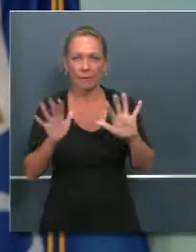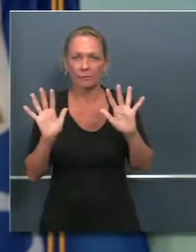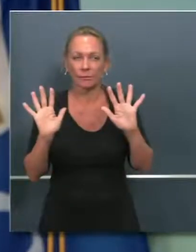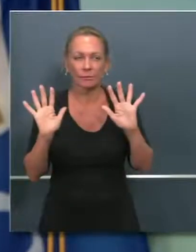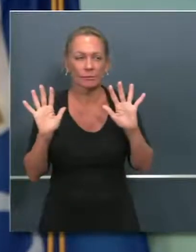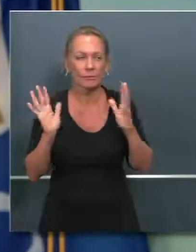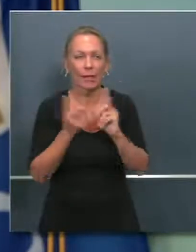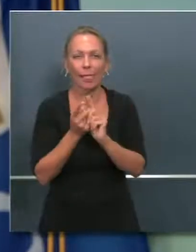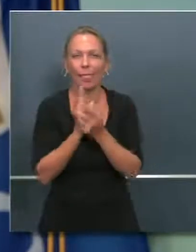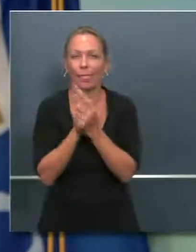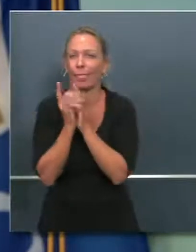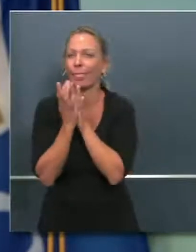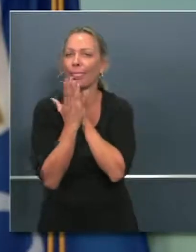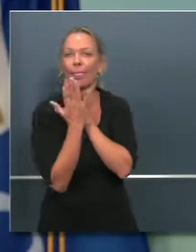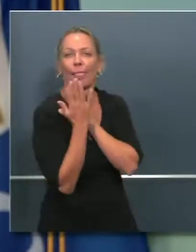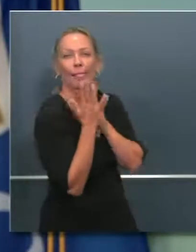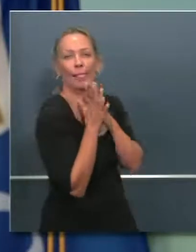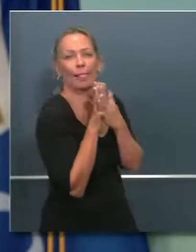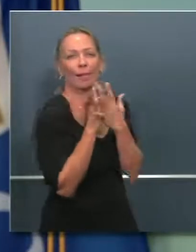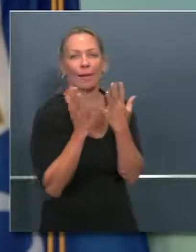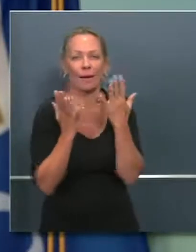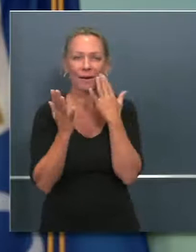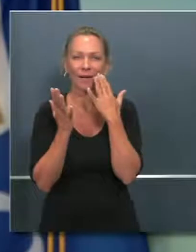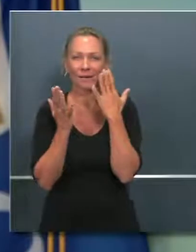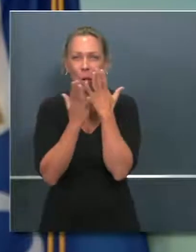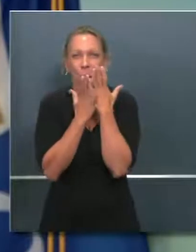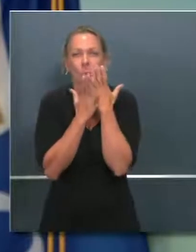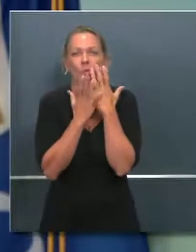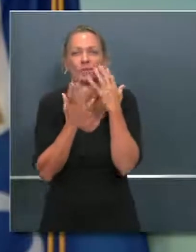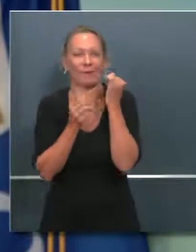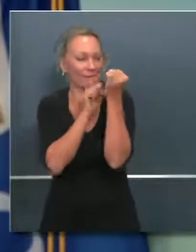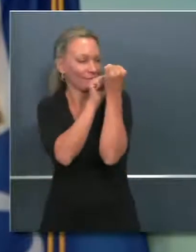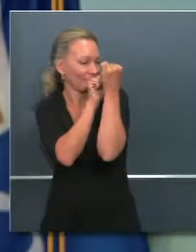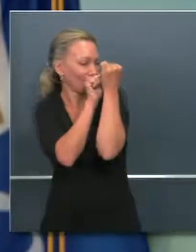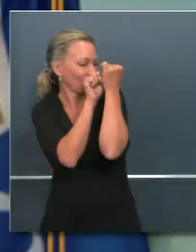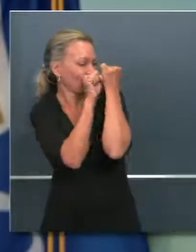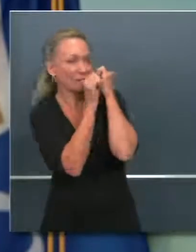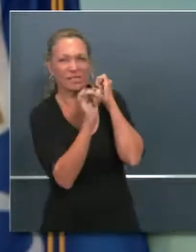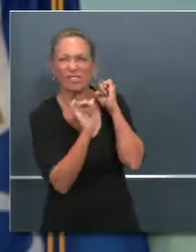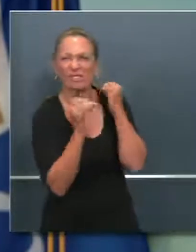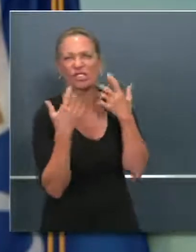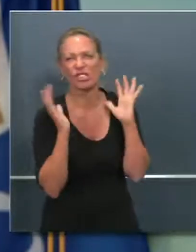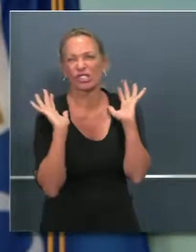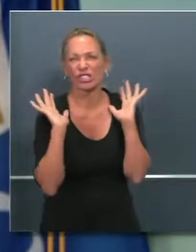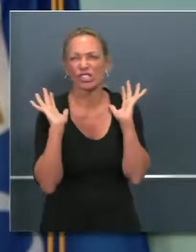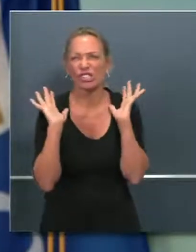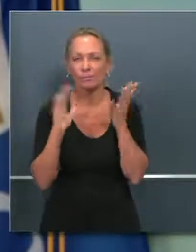drinking your masks off you're close to other people we're seeing that in other countries you